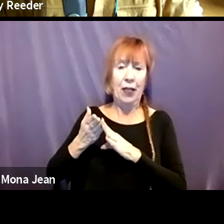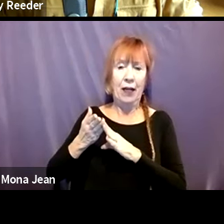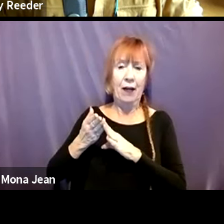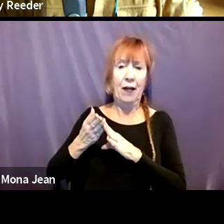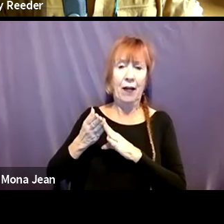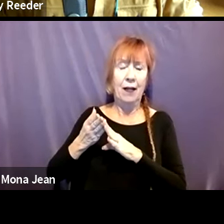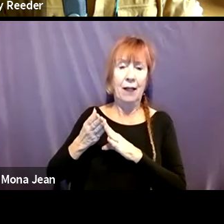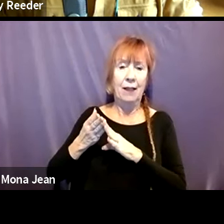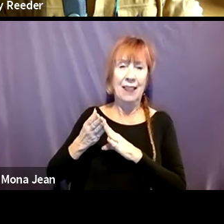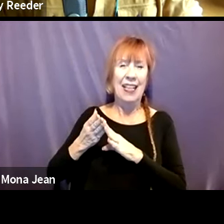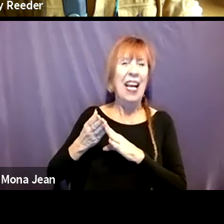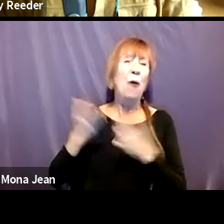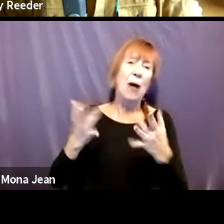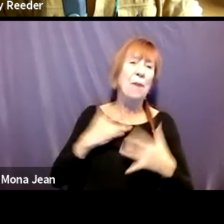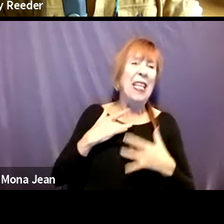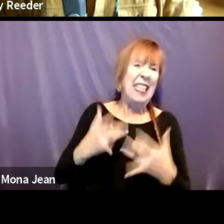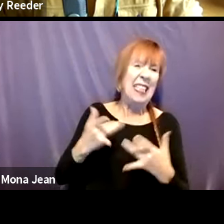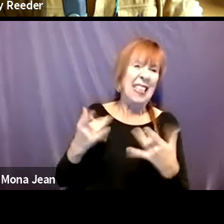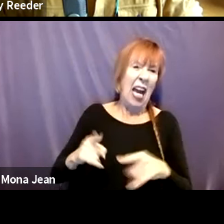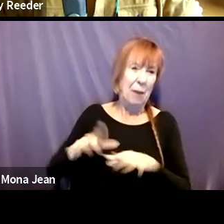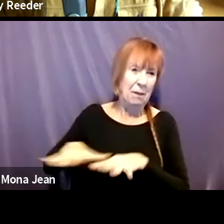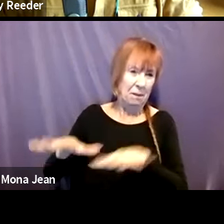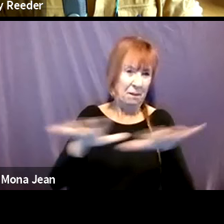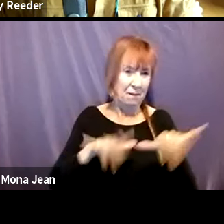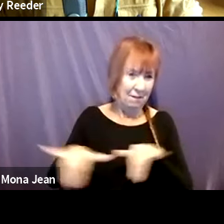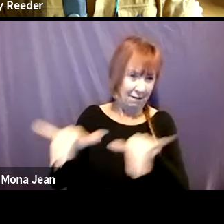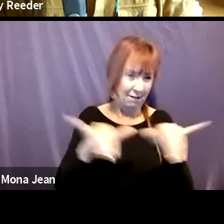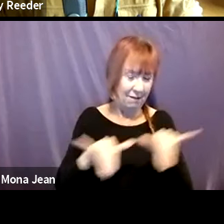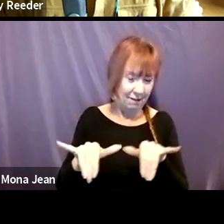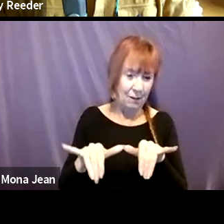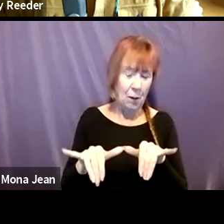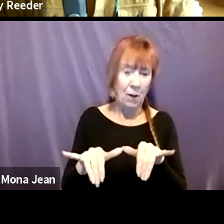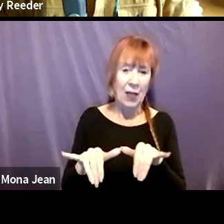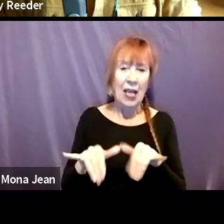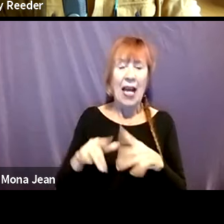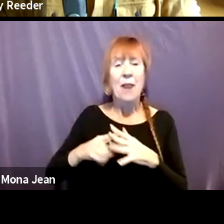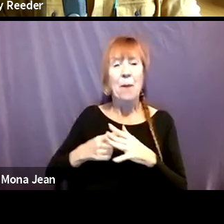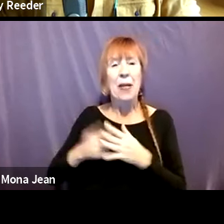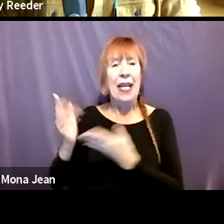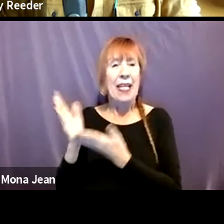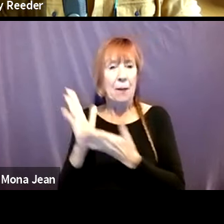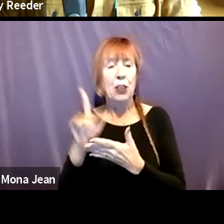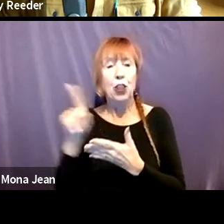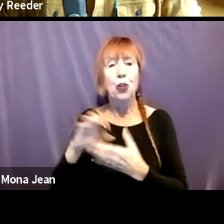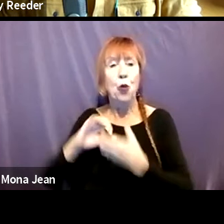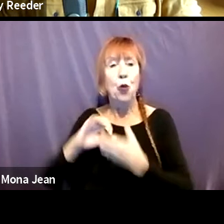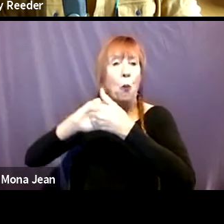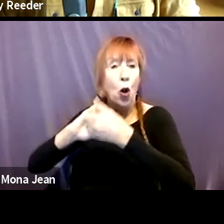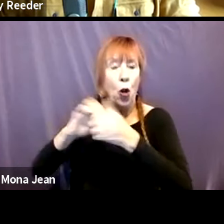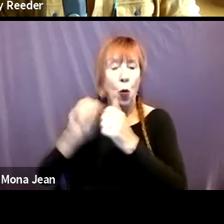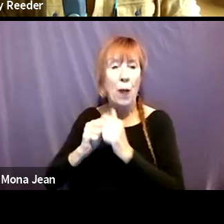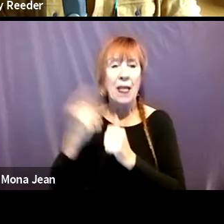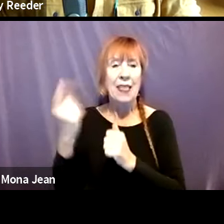what tends to happen is, for some of your earlier pitches, you couple with someone that's a bigger name.